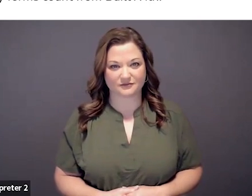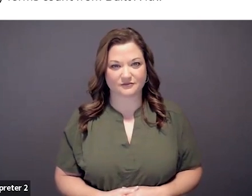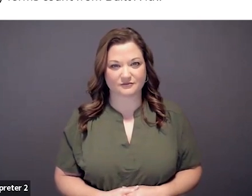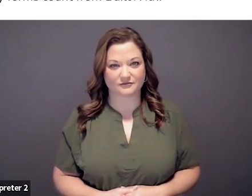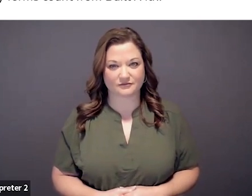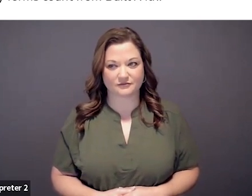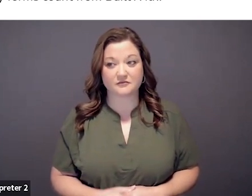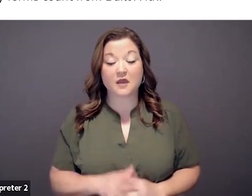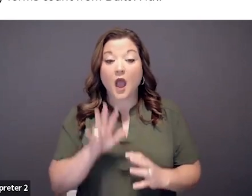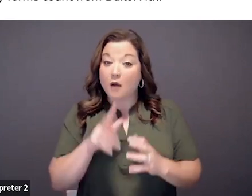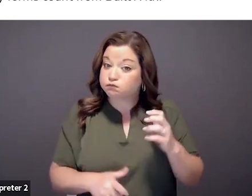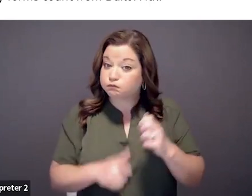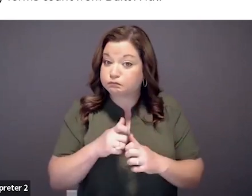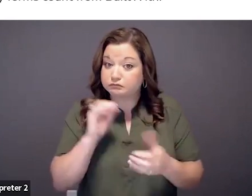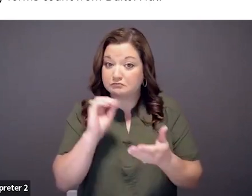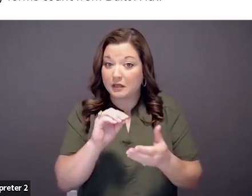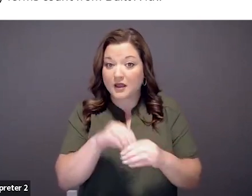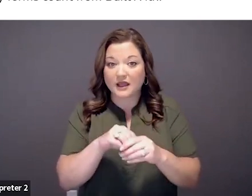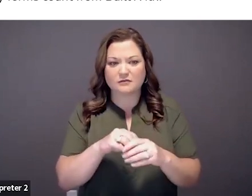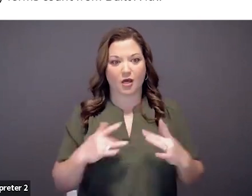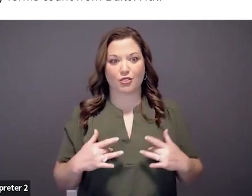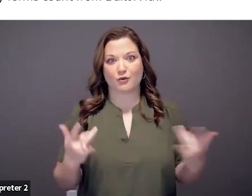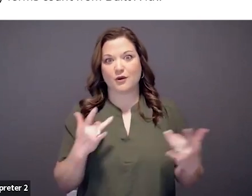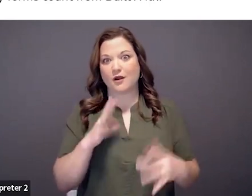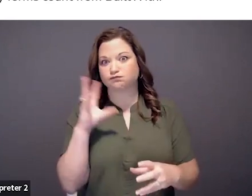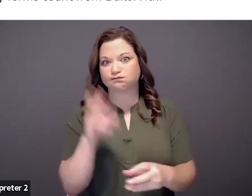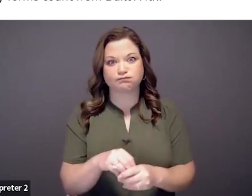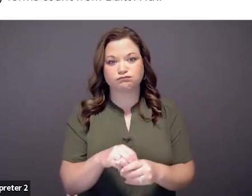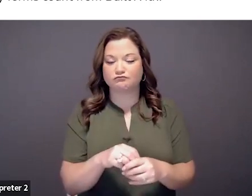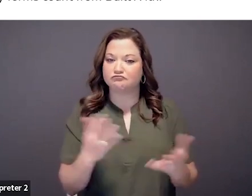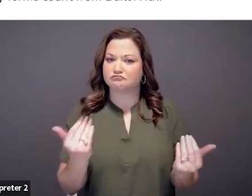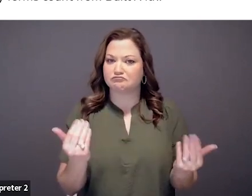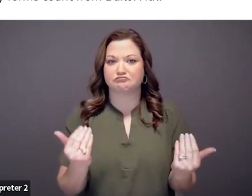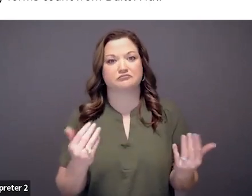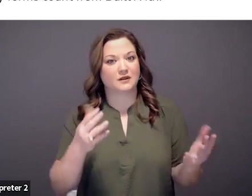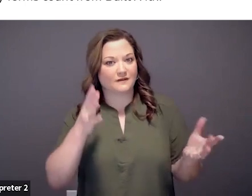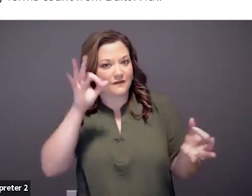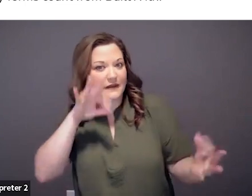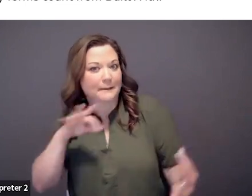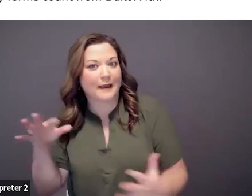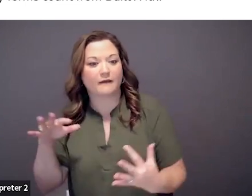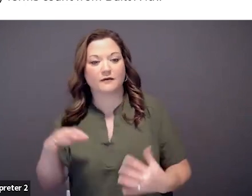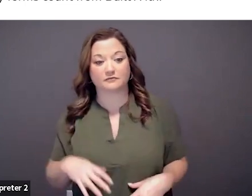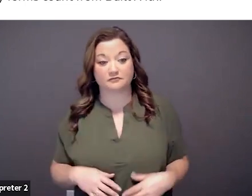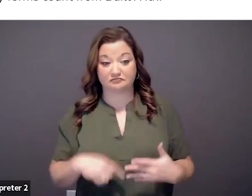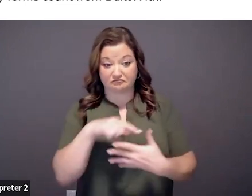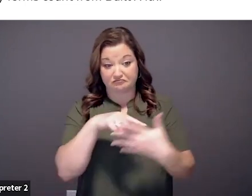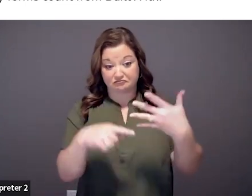Most plugins were thrilled to be included and very receptive to feedback. The following plugins were included